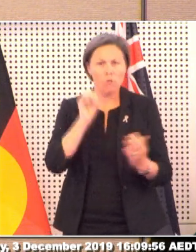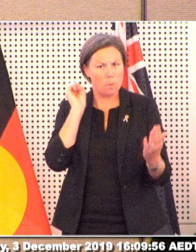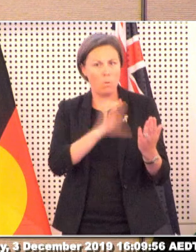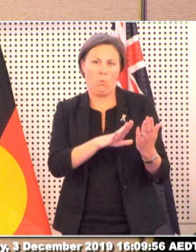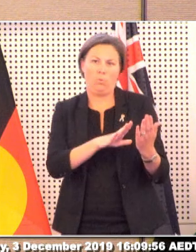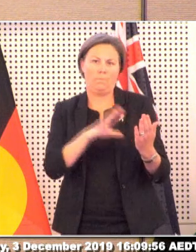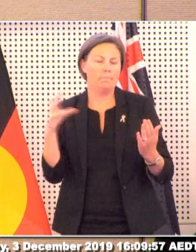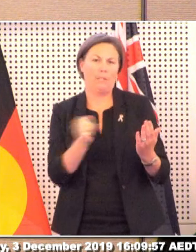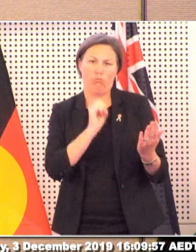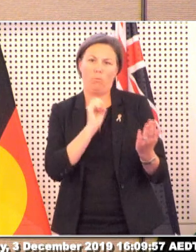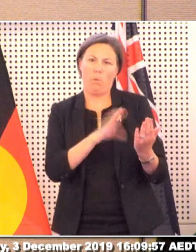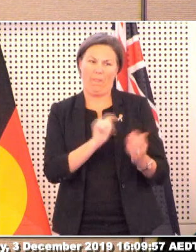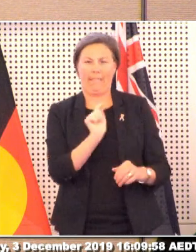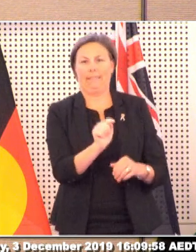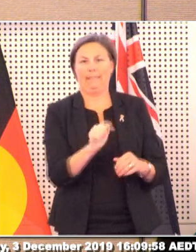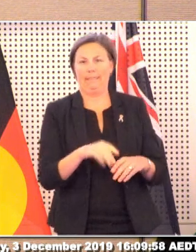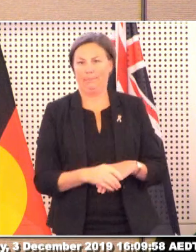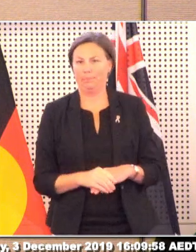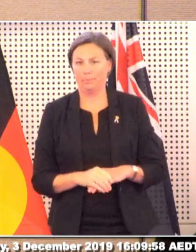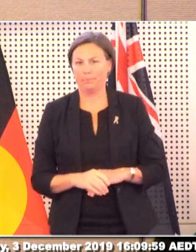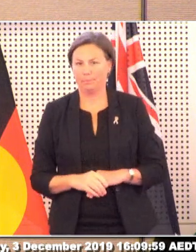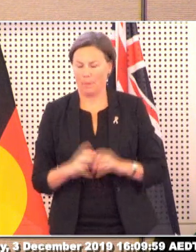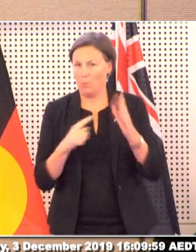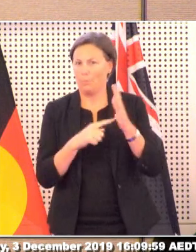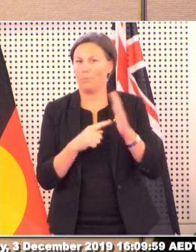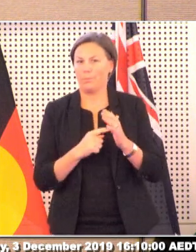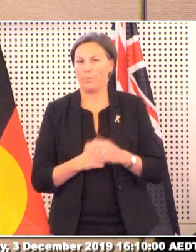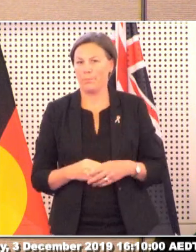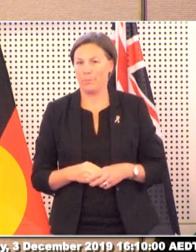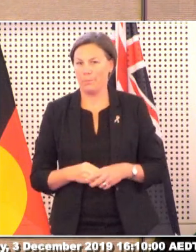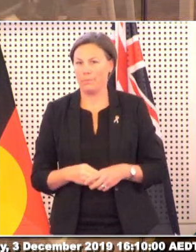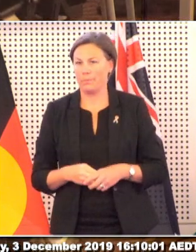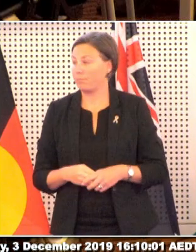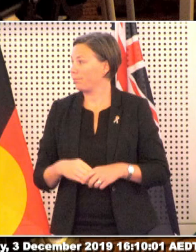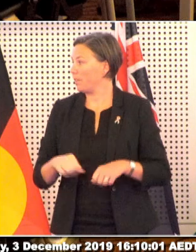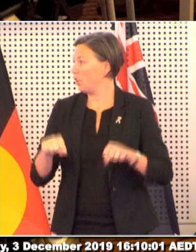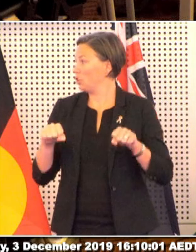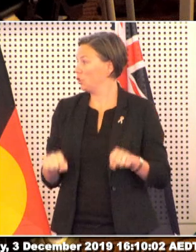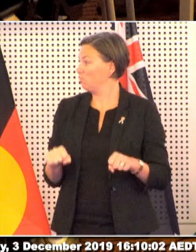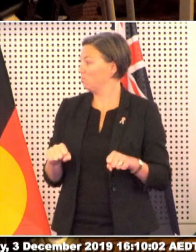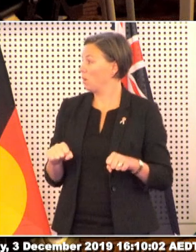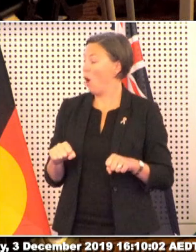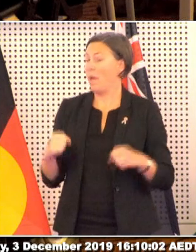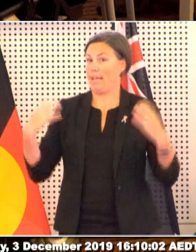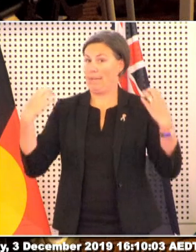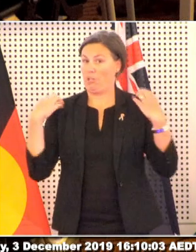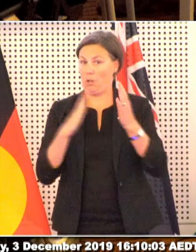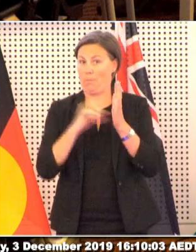To me, having that is one of the most important things. I think Commissioner McEwin had a question. COMMISSIONER McEWIN: I have just one question.